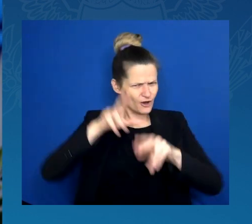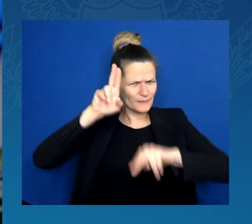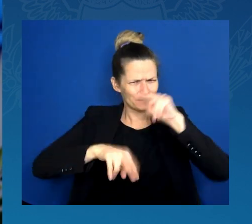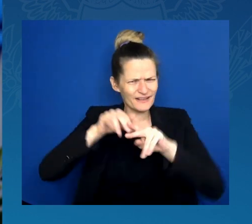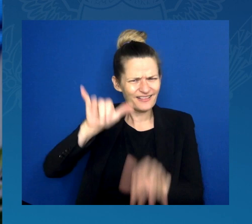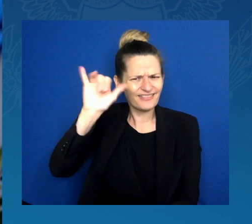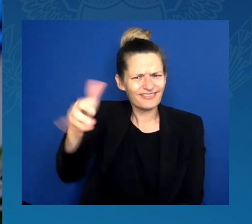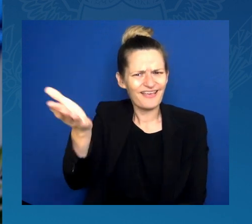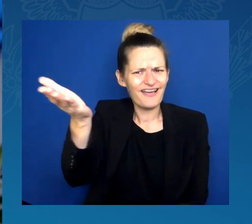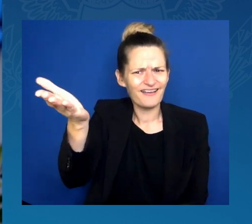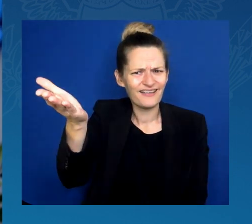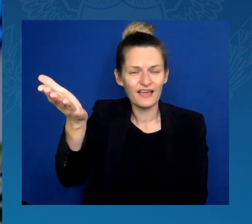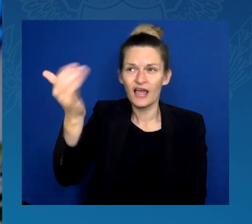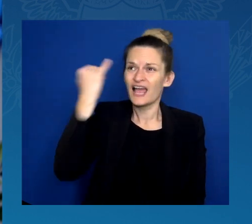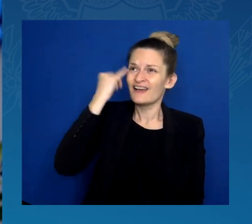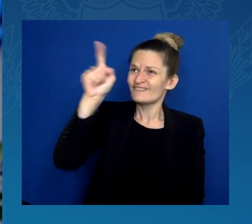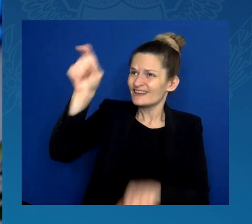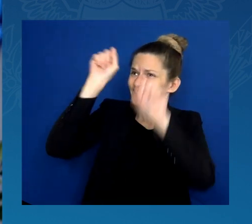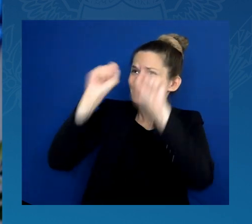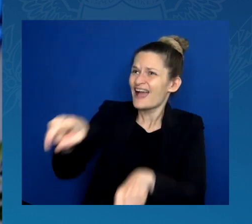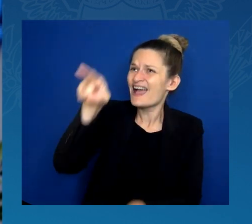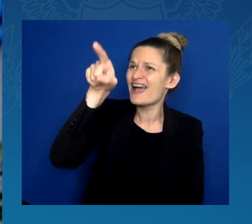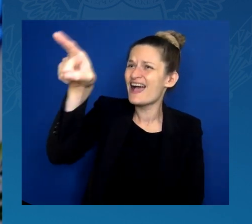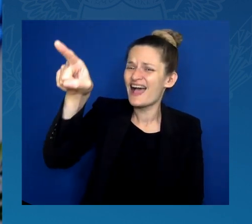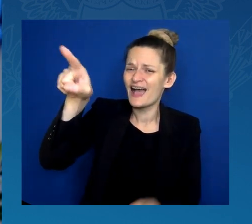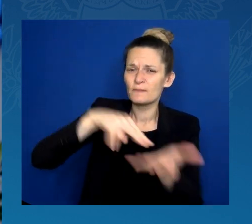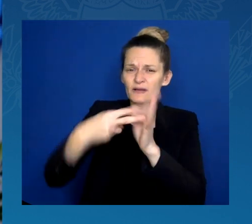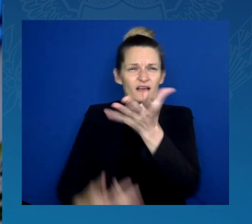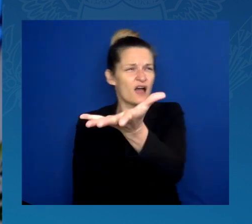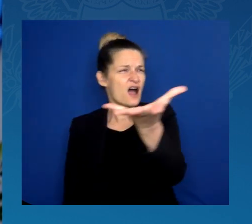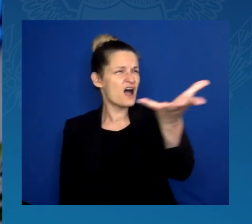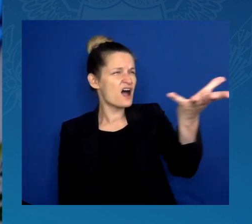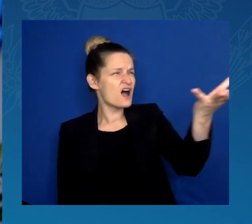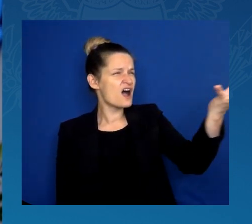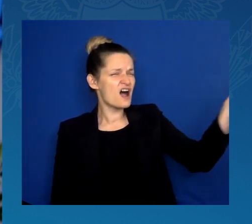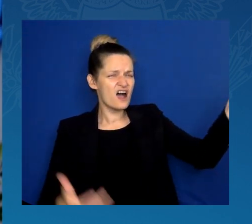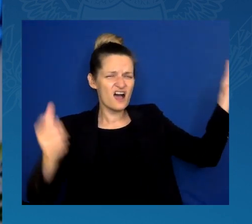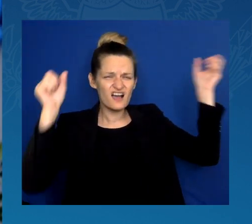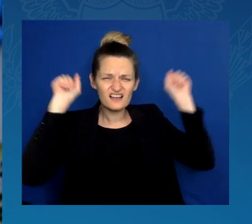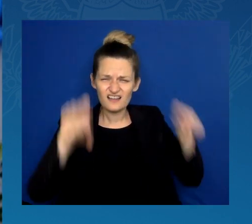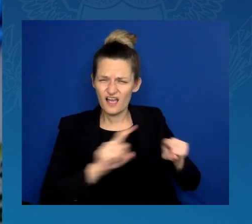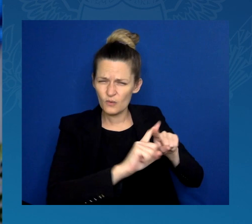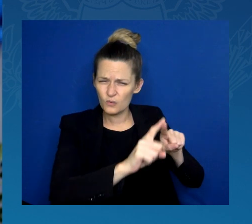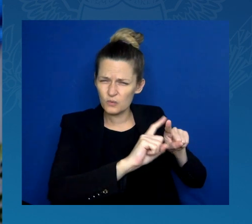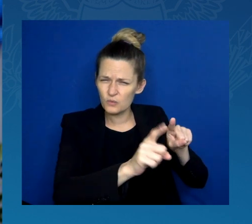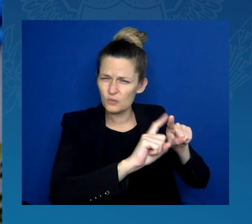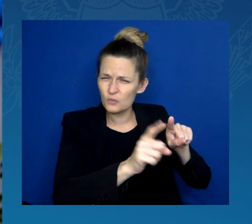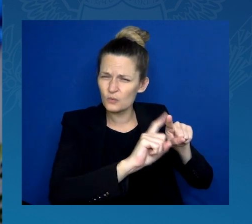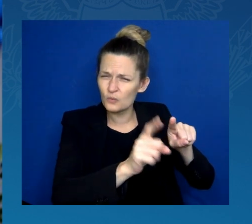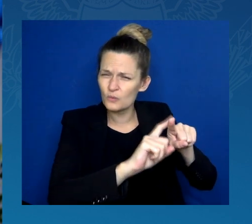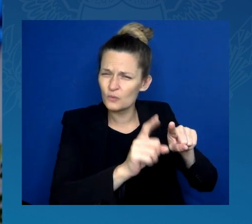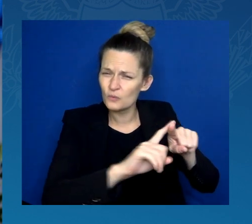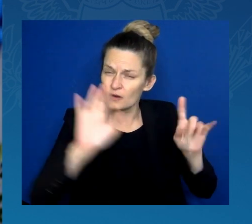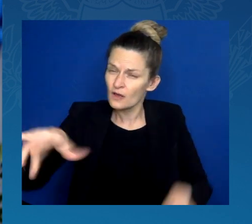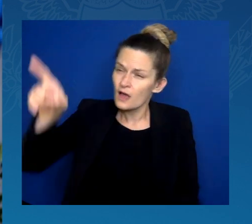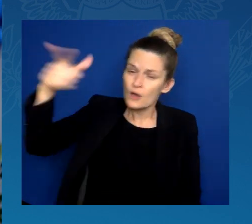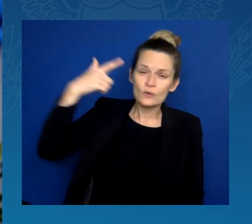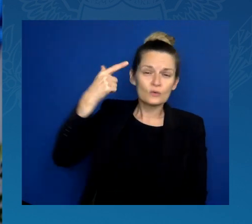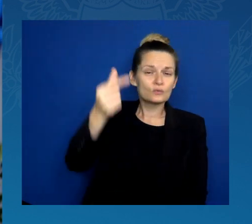The Golden Gate Bridge is, without question, a monument to the potential of our country.